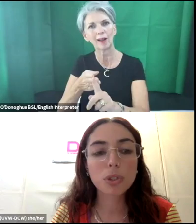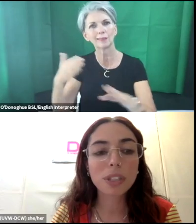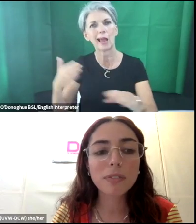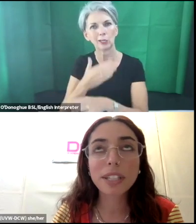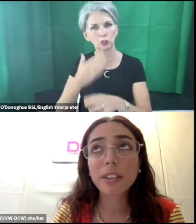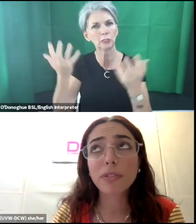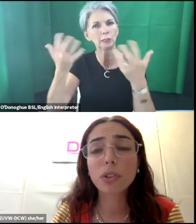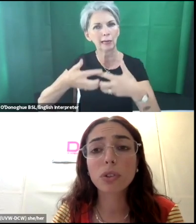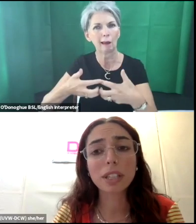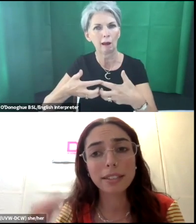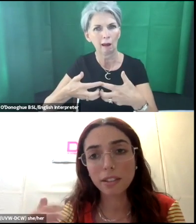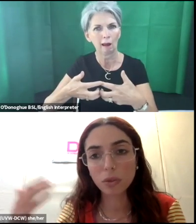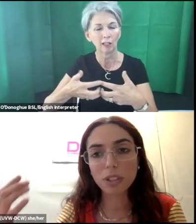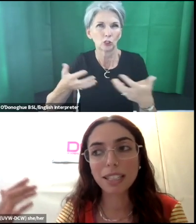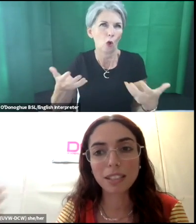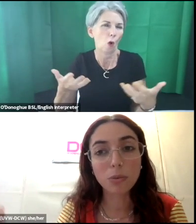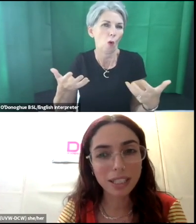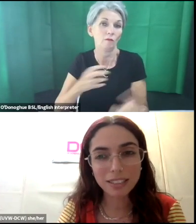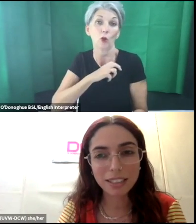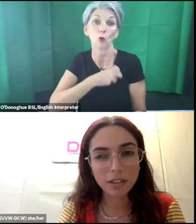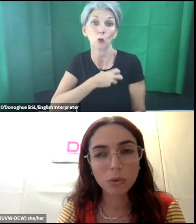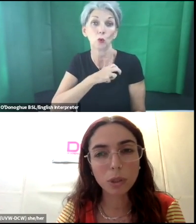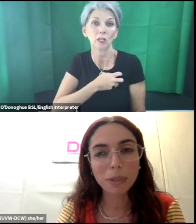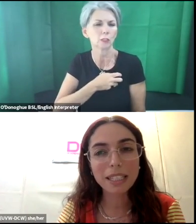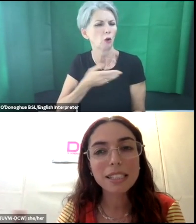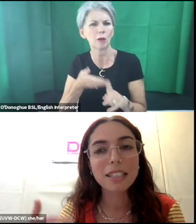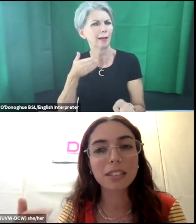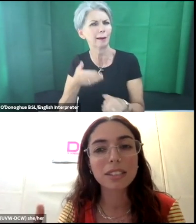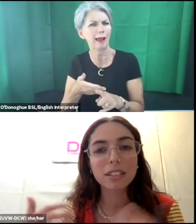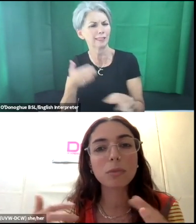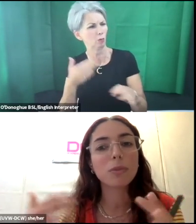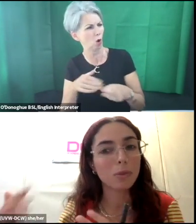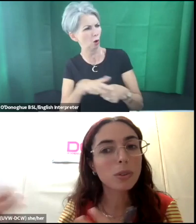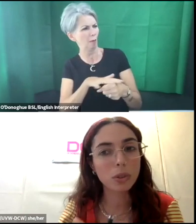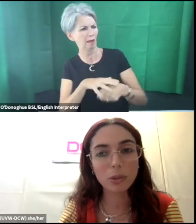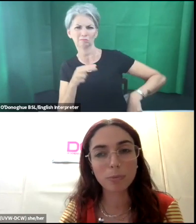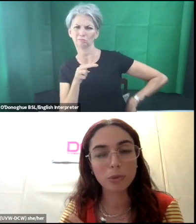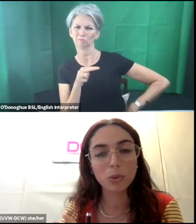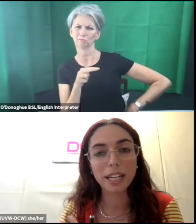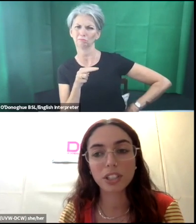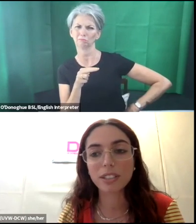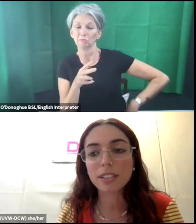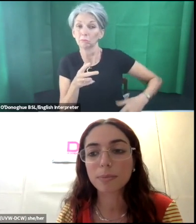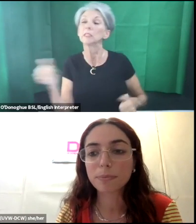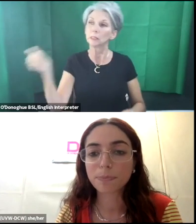So even if the- let's say the union isn't recognised in the workplace, they'll still do actions.